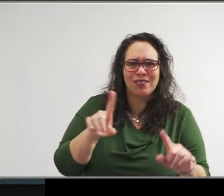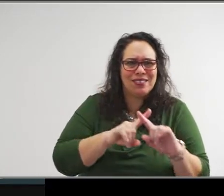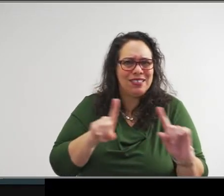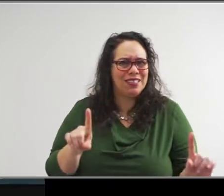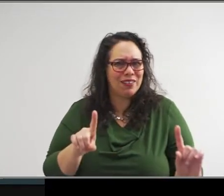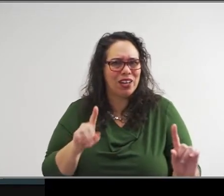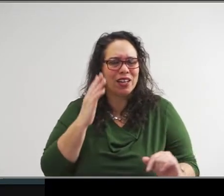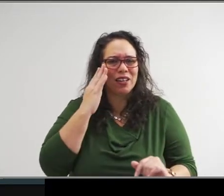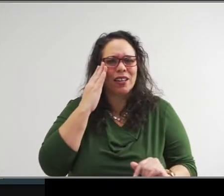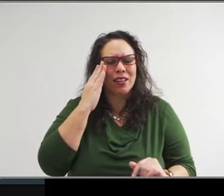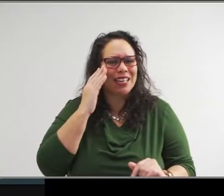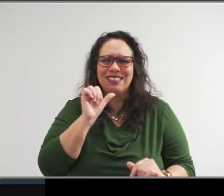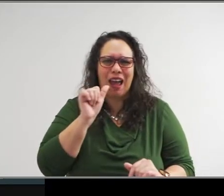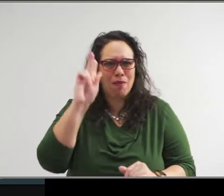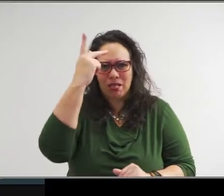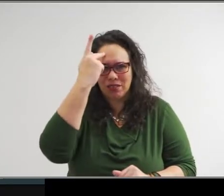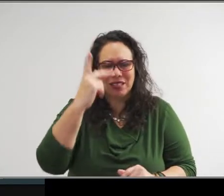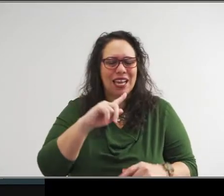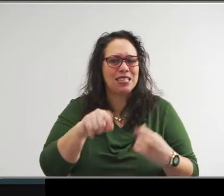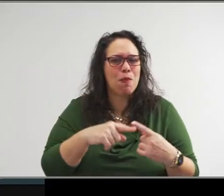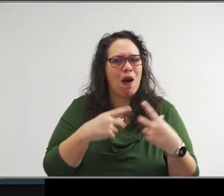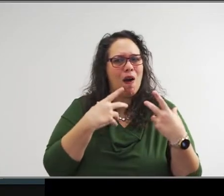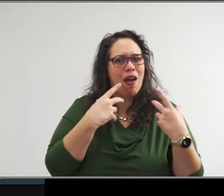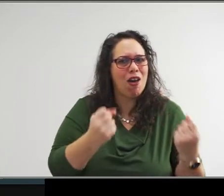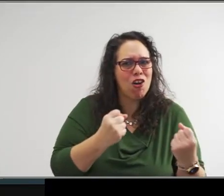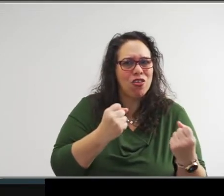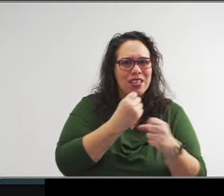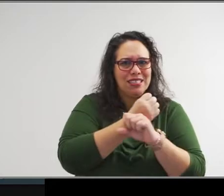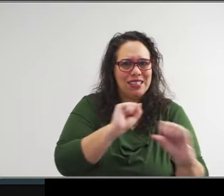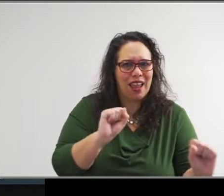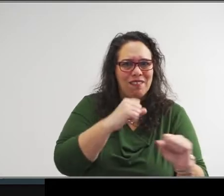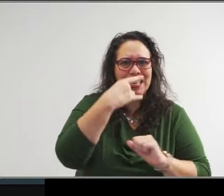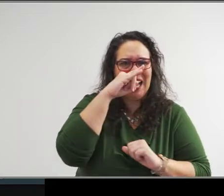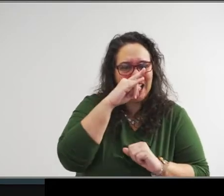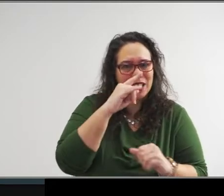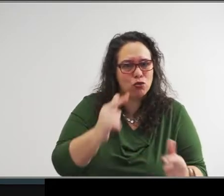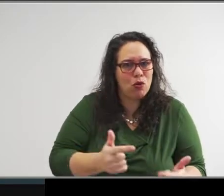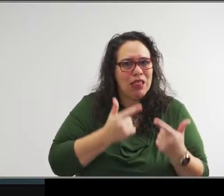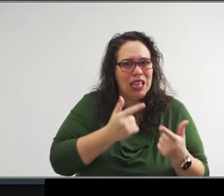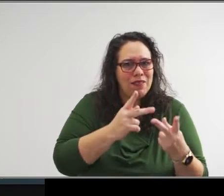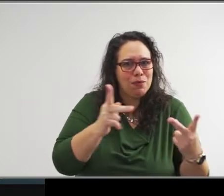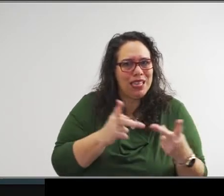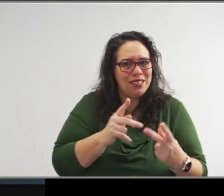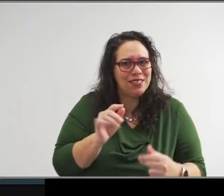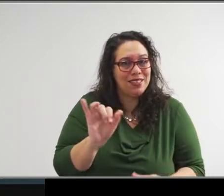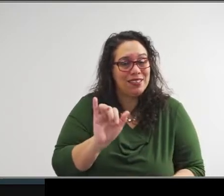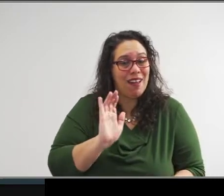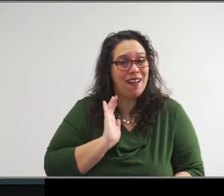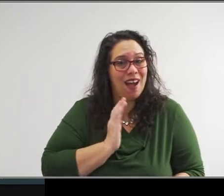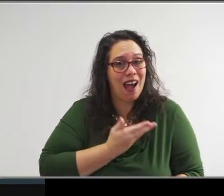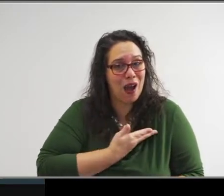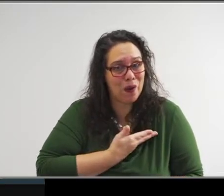and safety of kids who live in places like ours. And so to have that